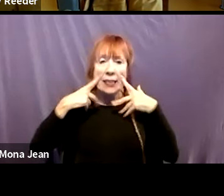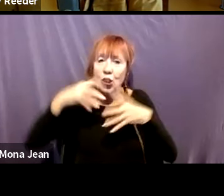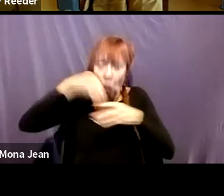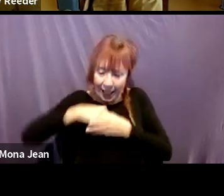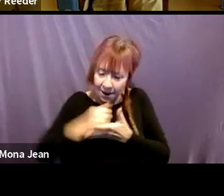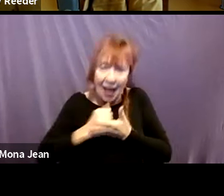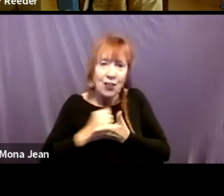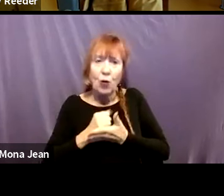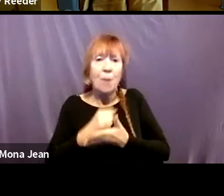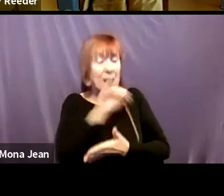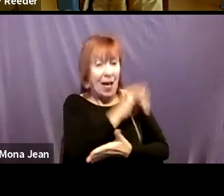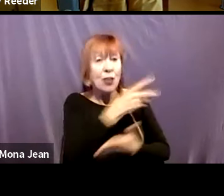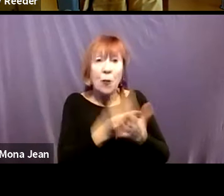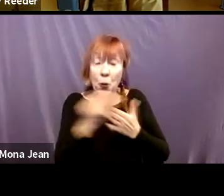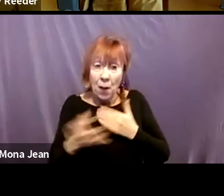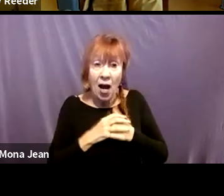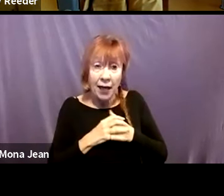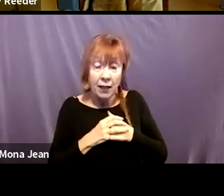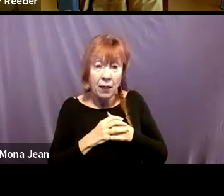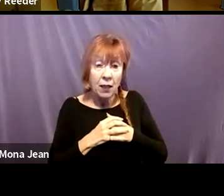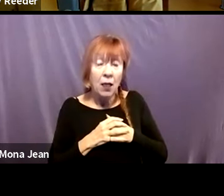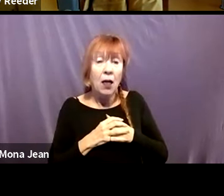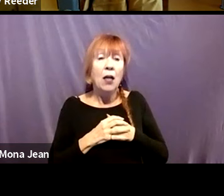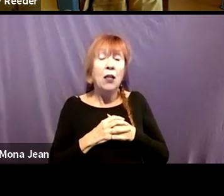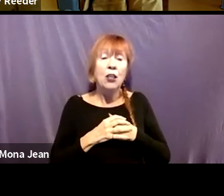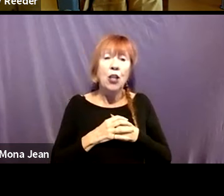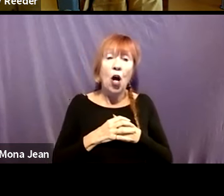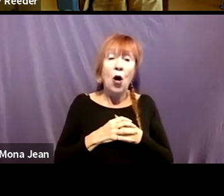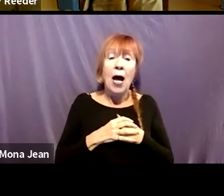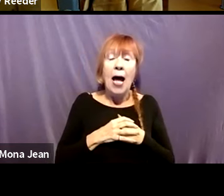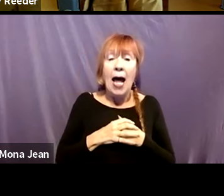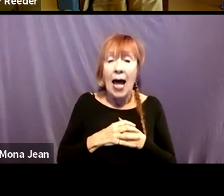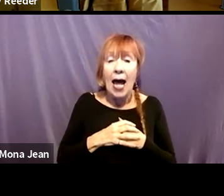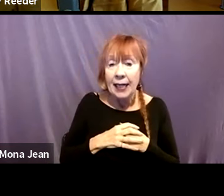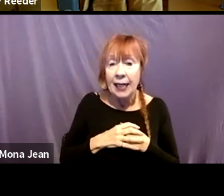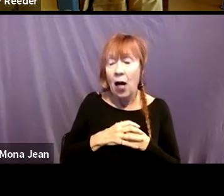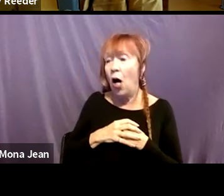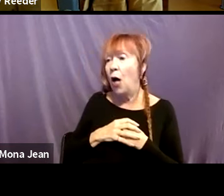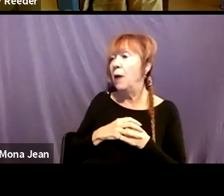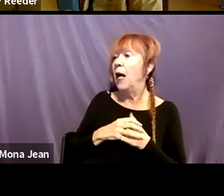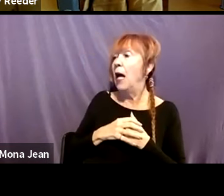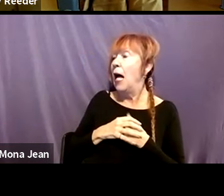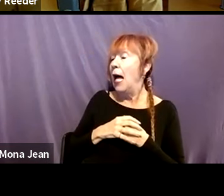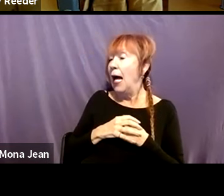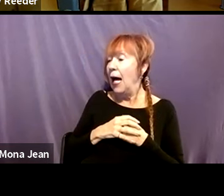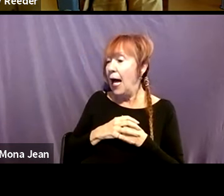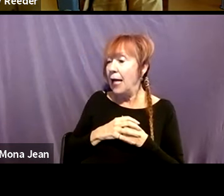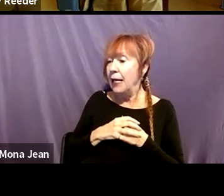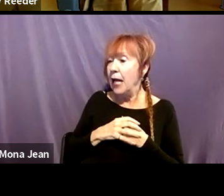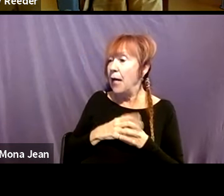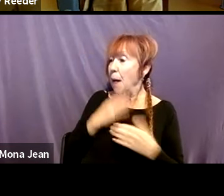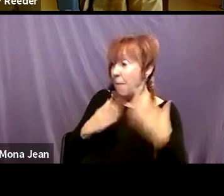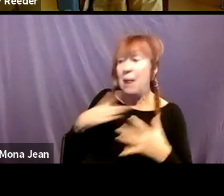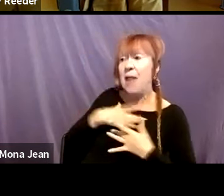you know, who are you? We like you. As you said, if they don't buy it, there can be something for you later down the line.